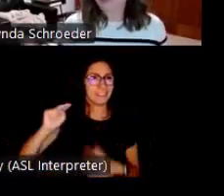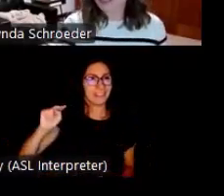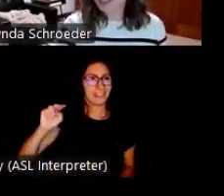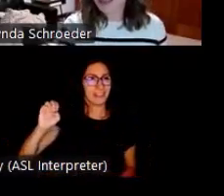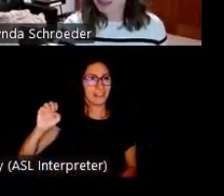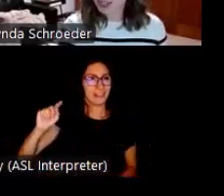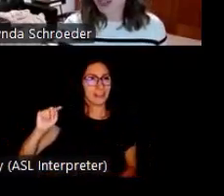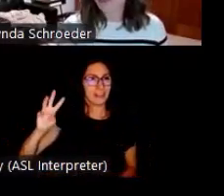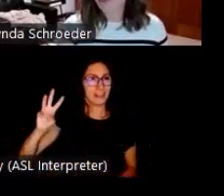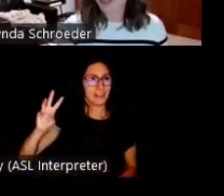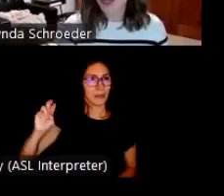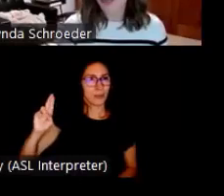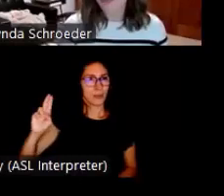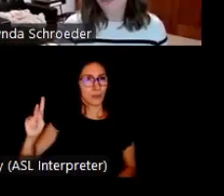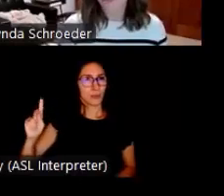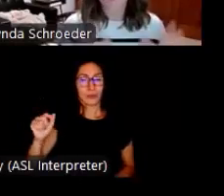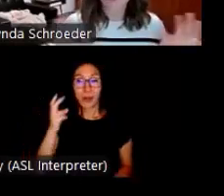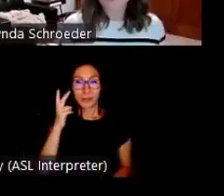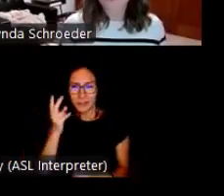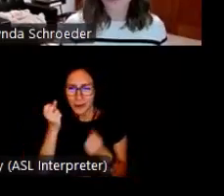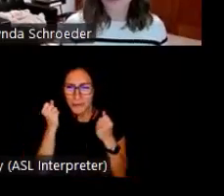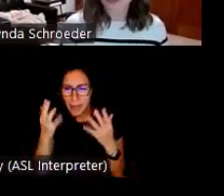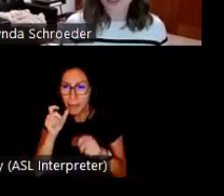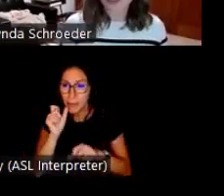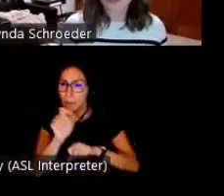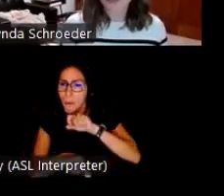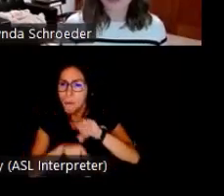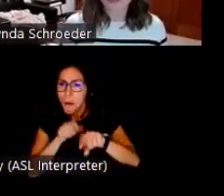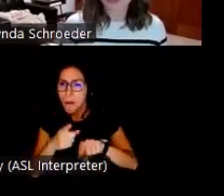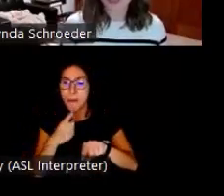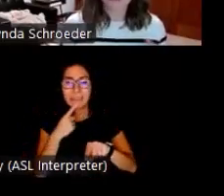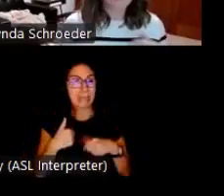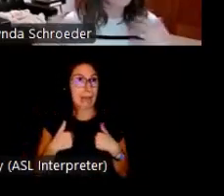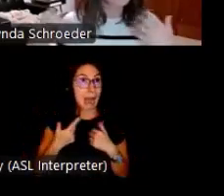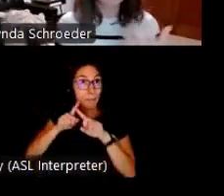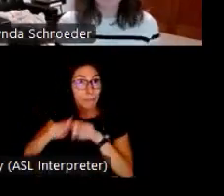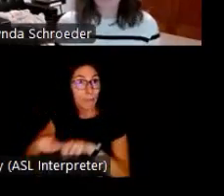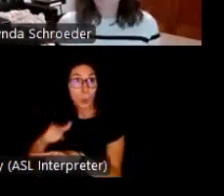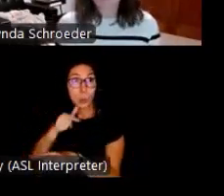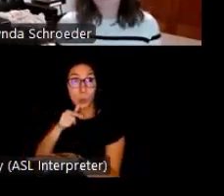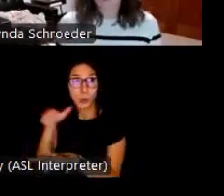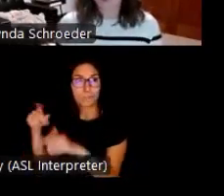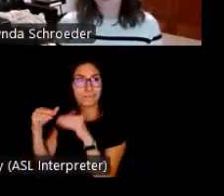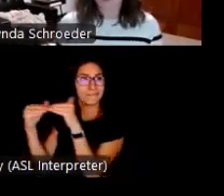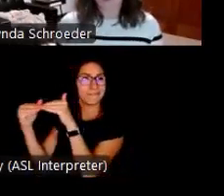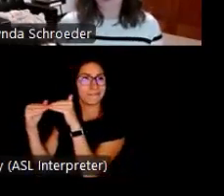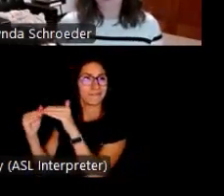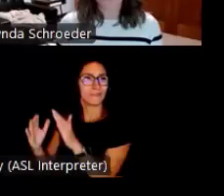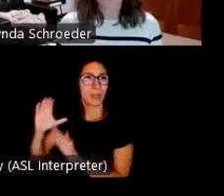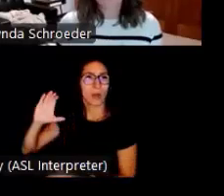I saw some share in the chat and said "colleagues are where I turn for information" or "conferences are where I go."